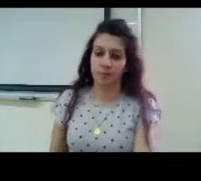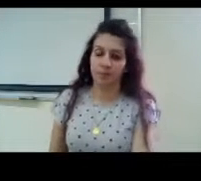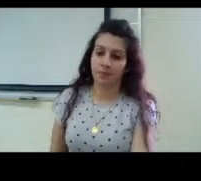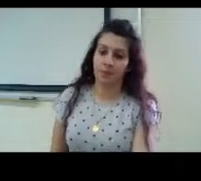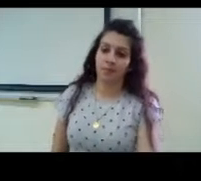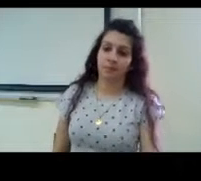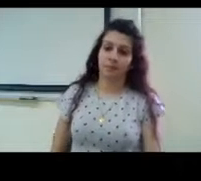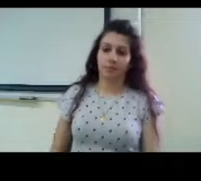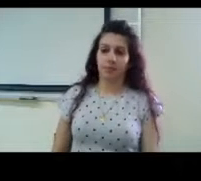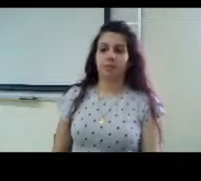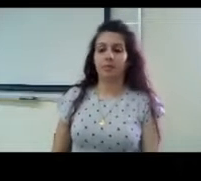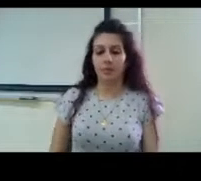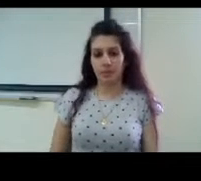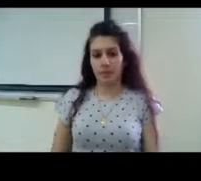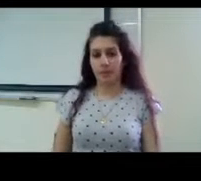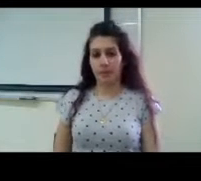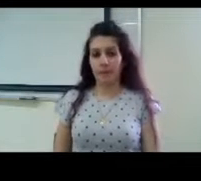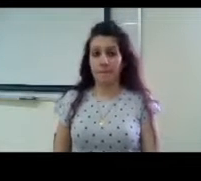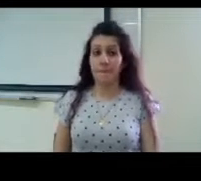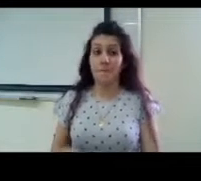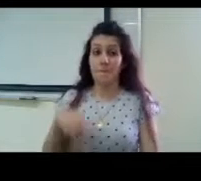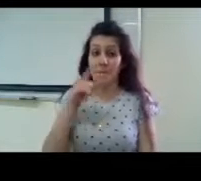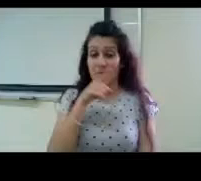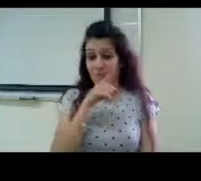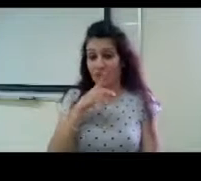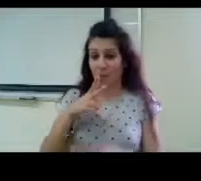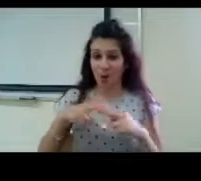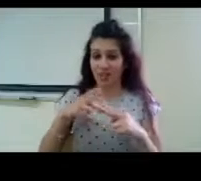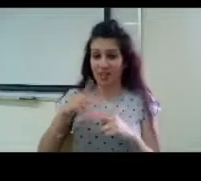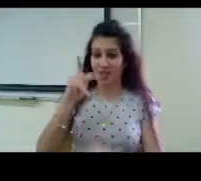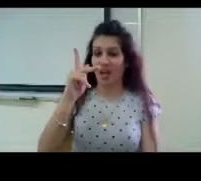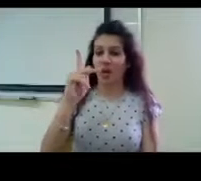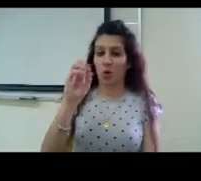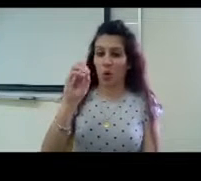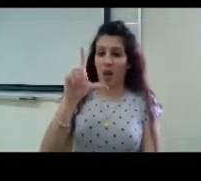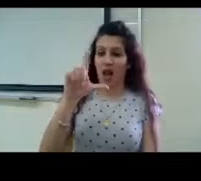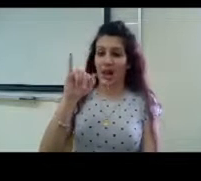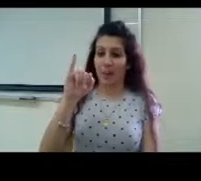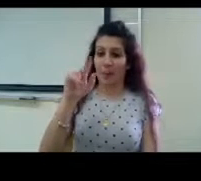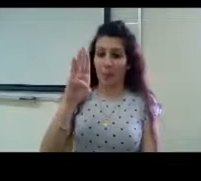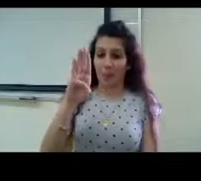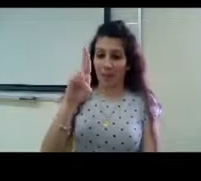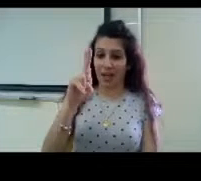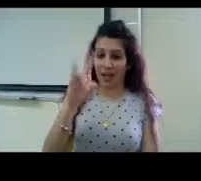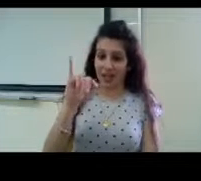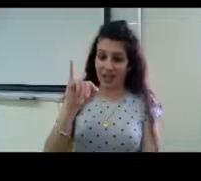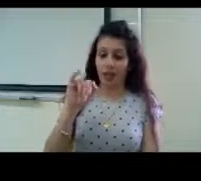and during the COBIT pandemic we realize we're learning equality can play a role